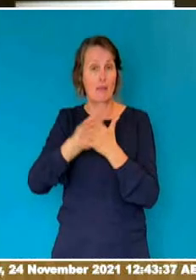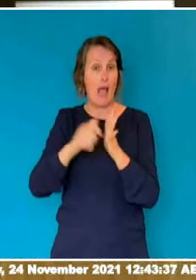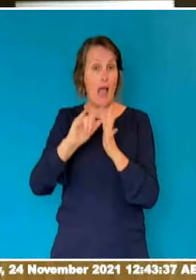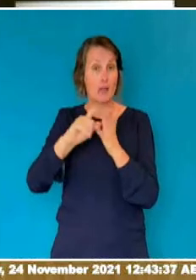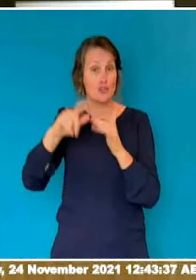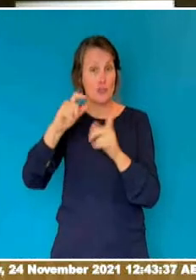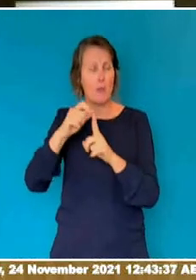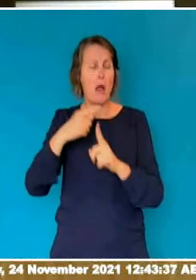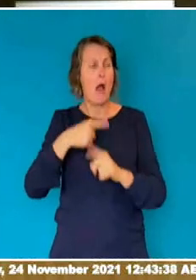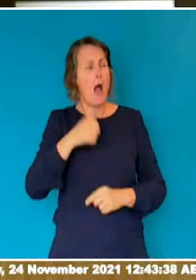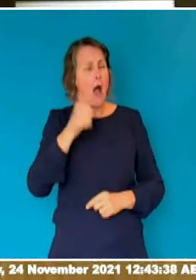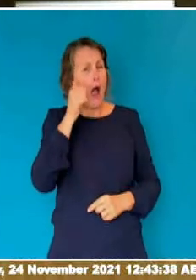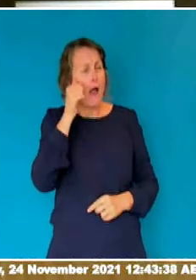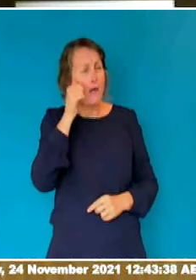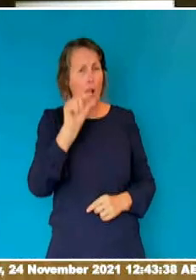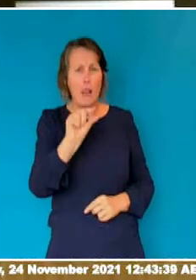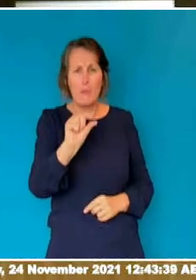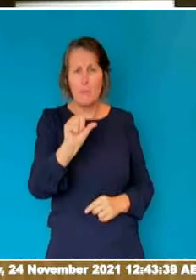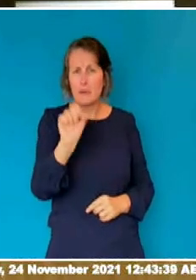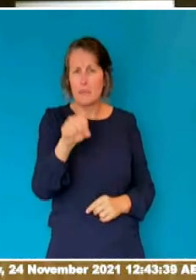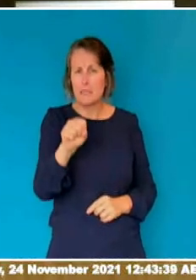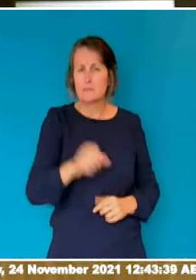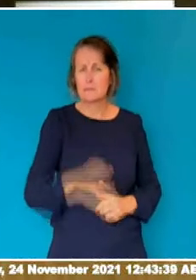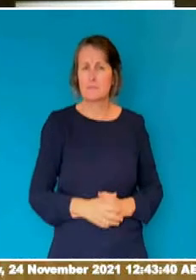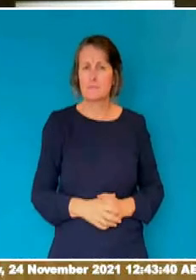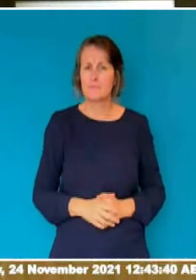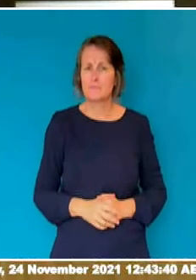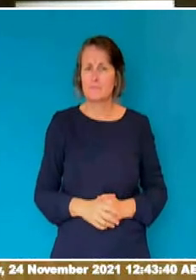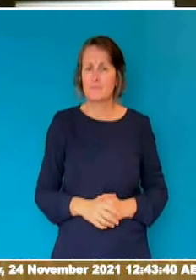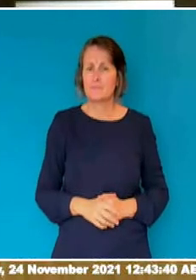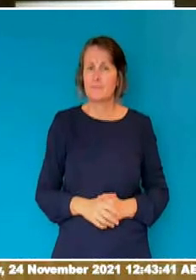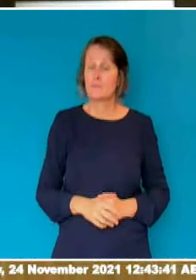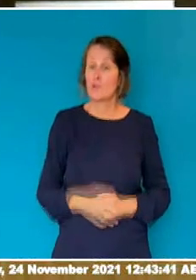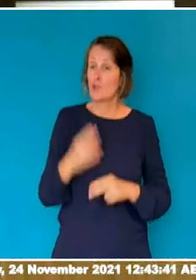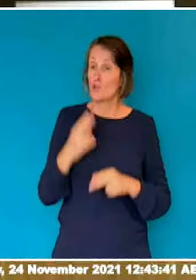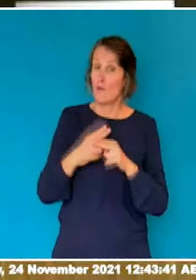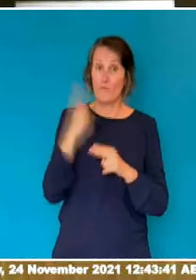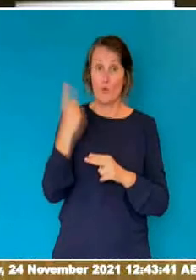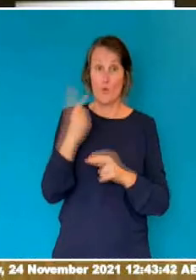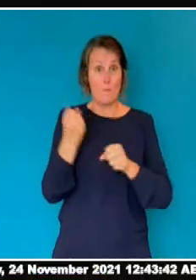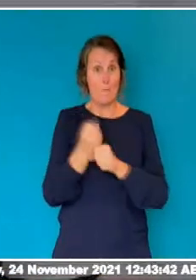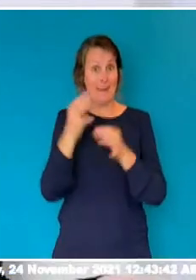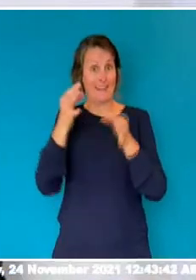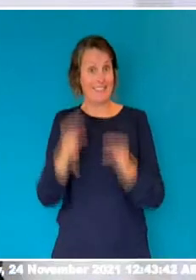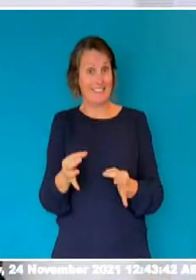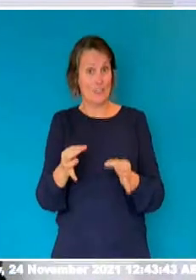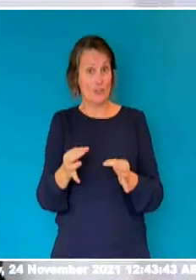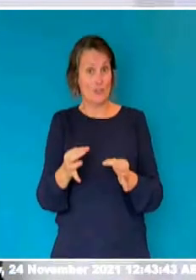Is it something that's addressed in the training that is given to the people who make decisions about whether to provide adjustments?